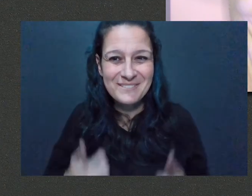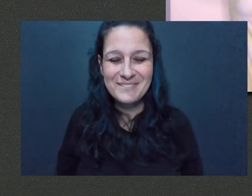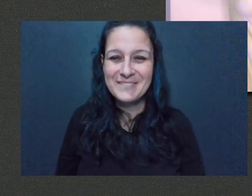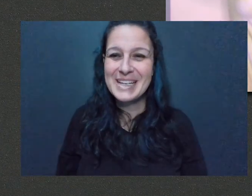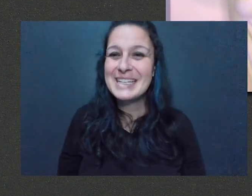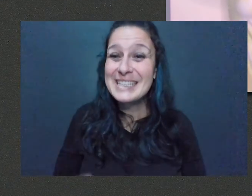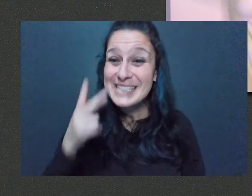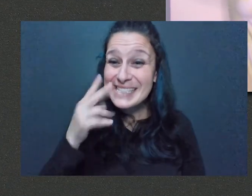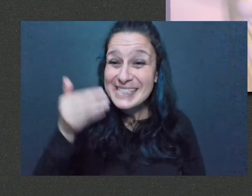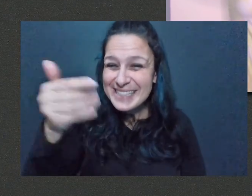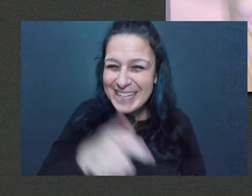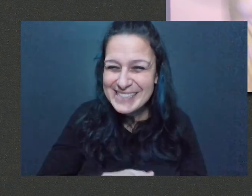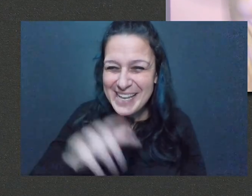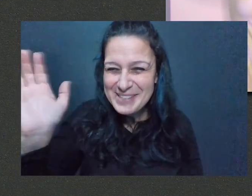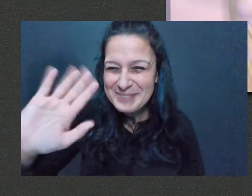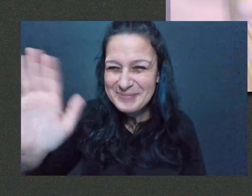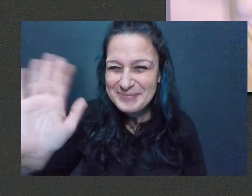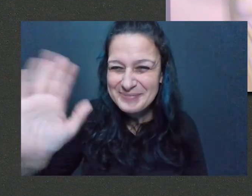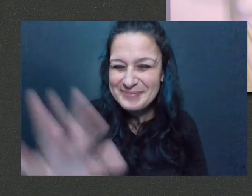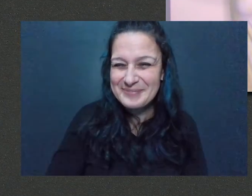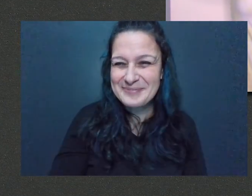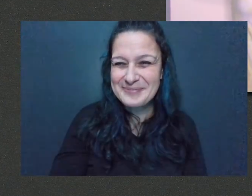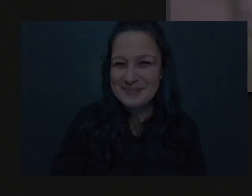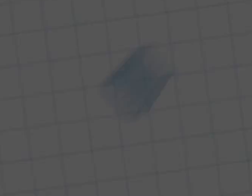We'll see you next time. Bye.